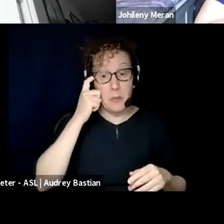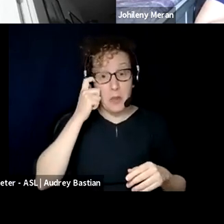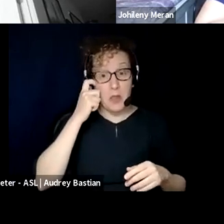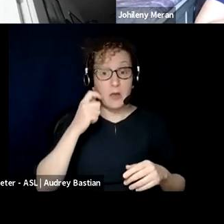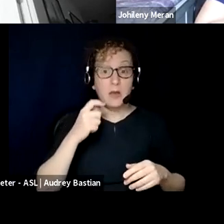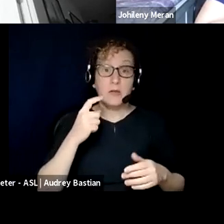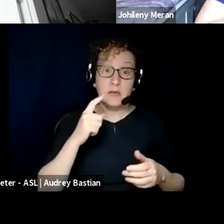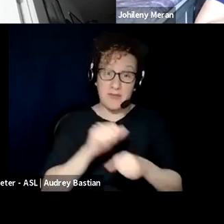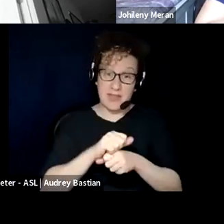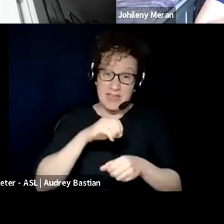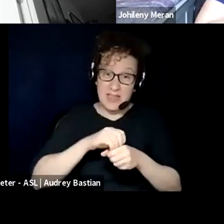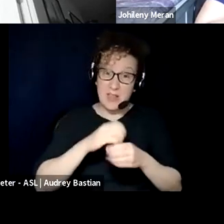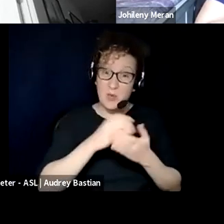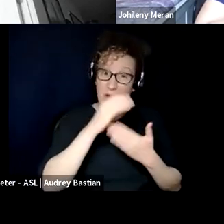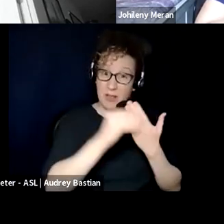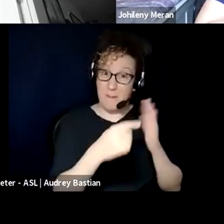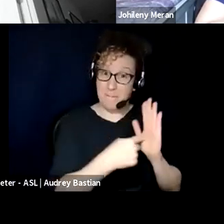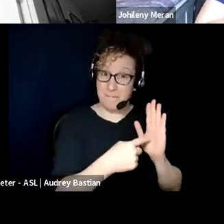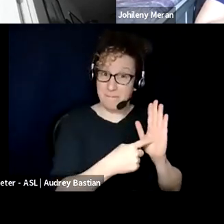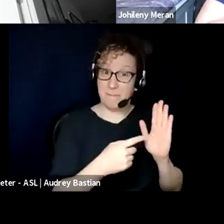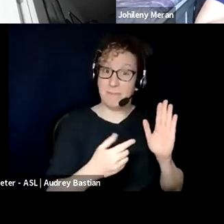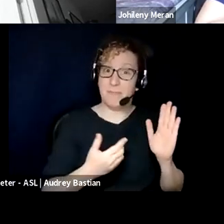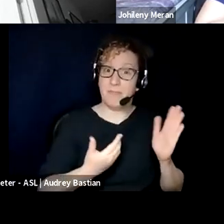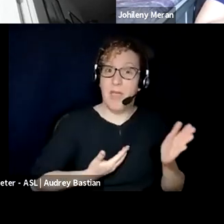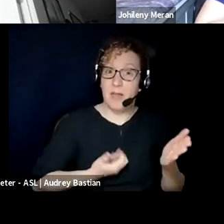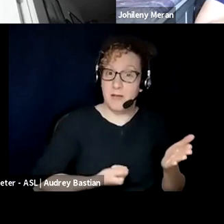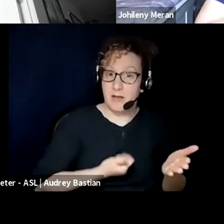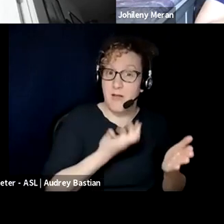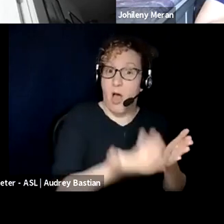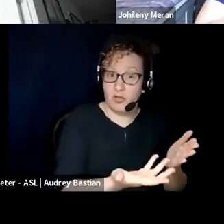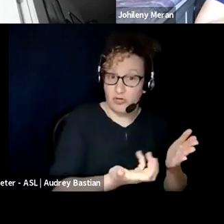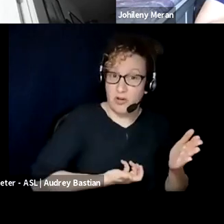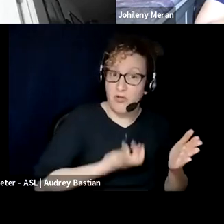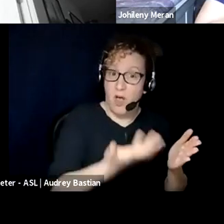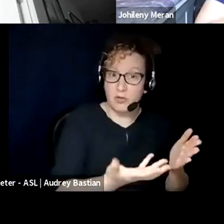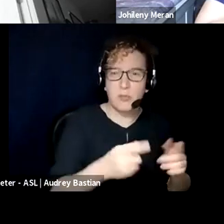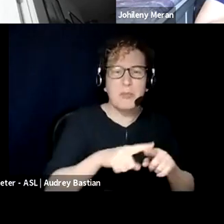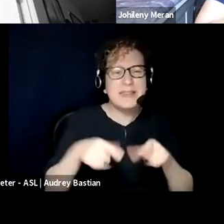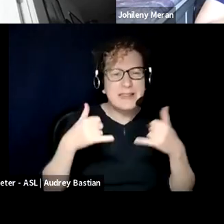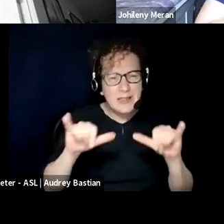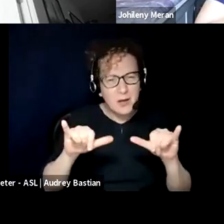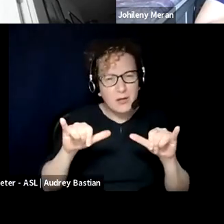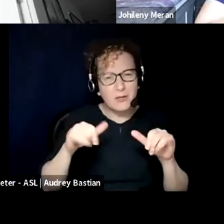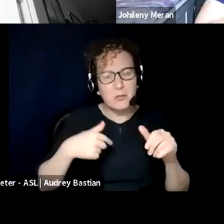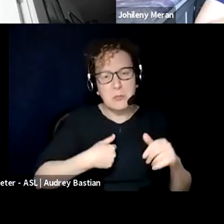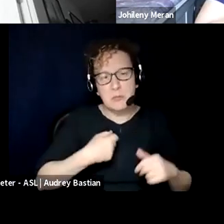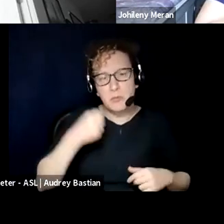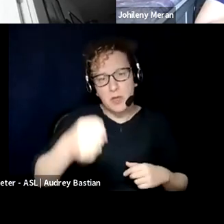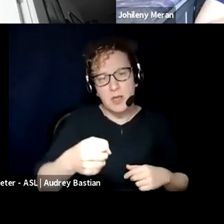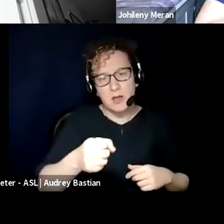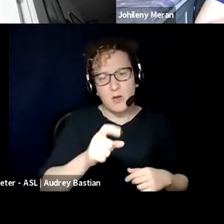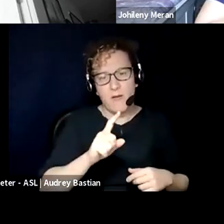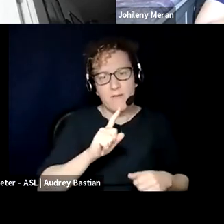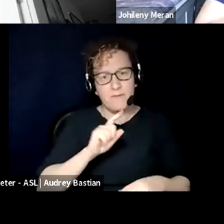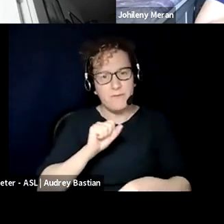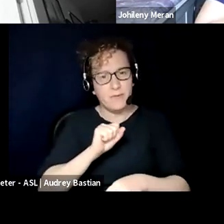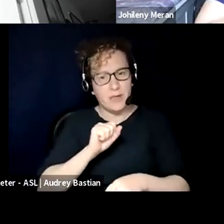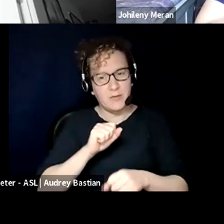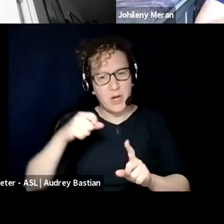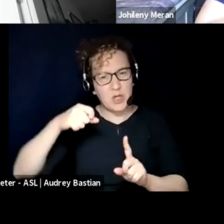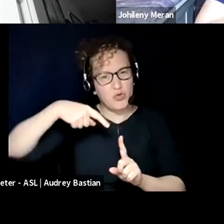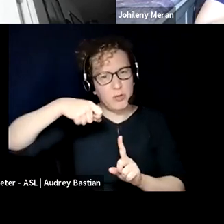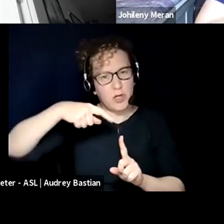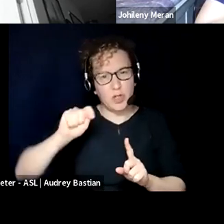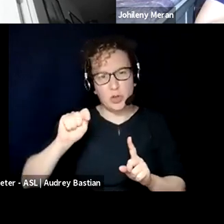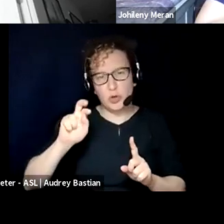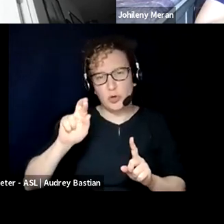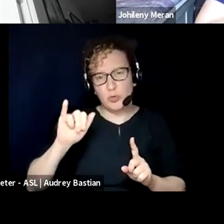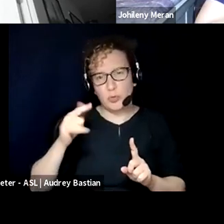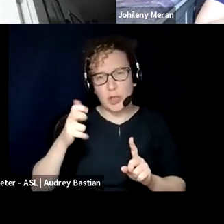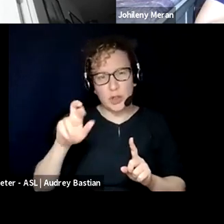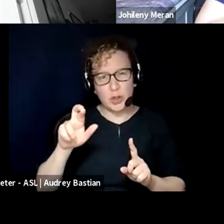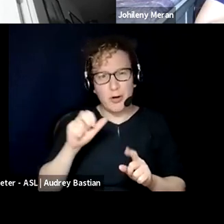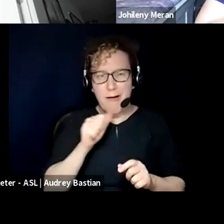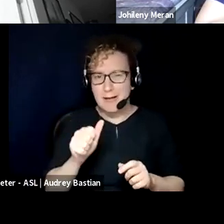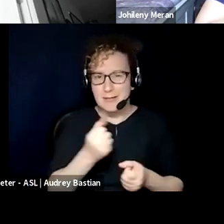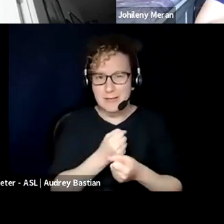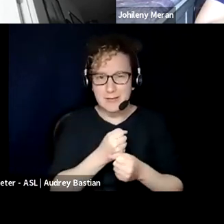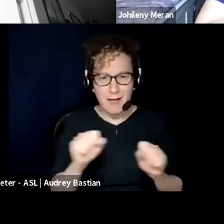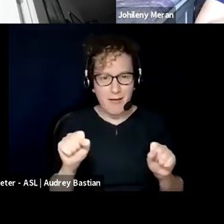within the curriculum. But it definitely still put me in really triggering and unsafe positions